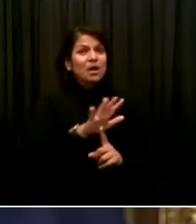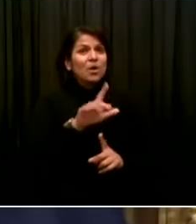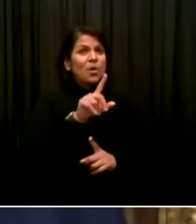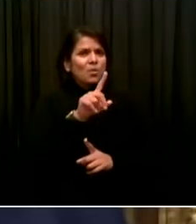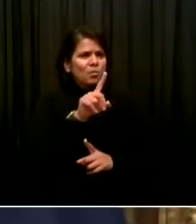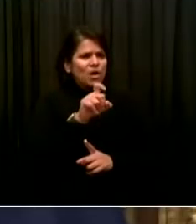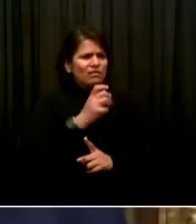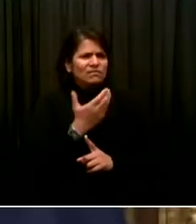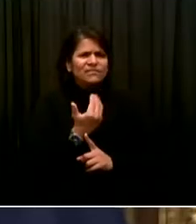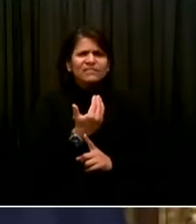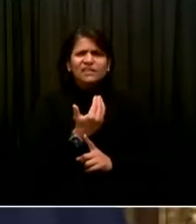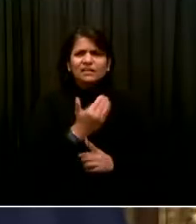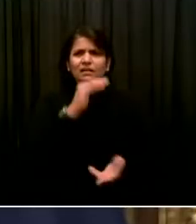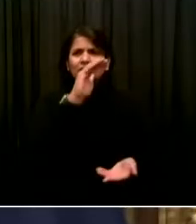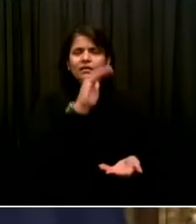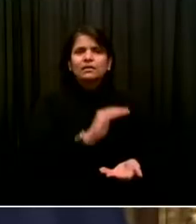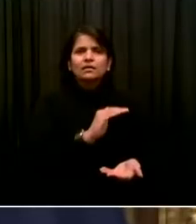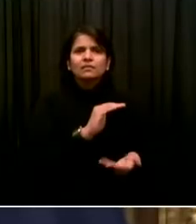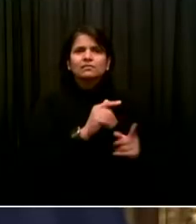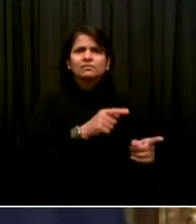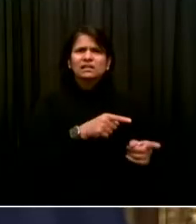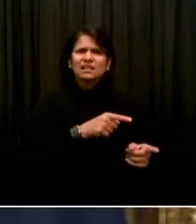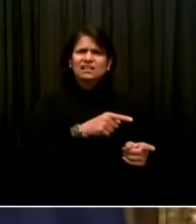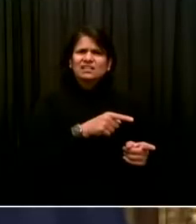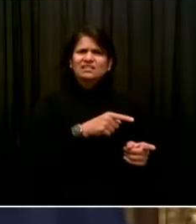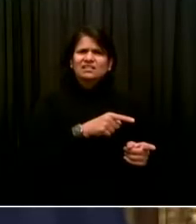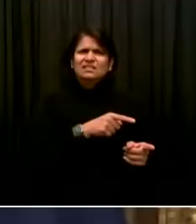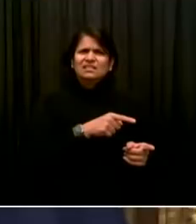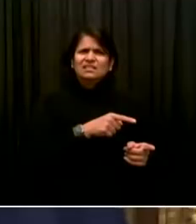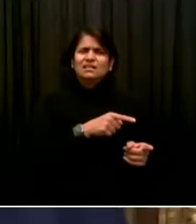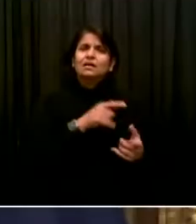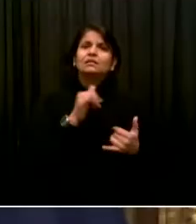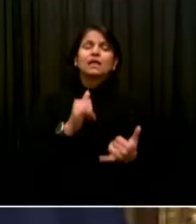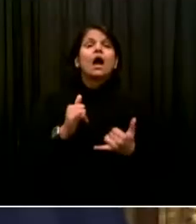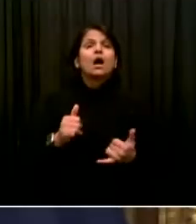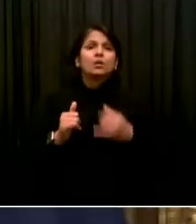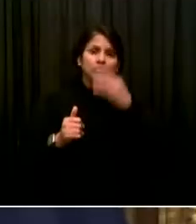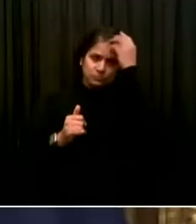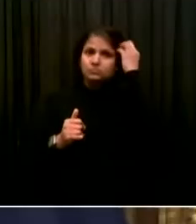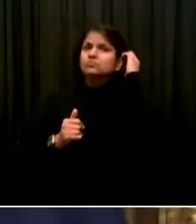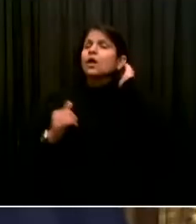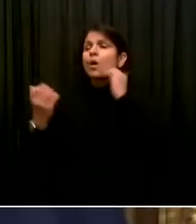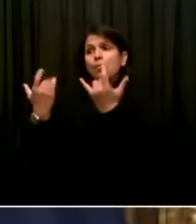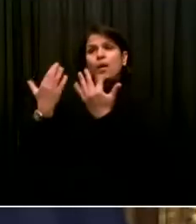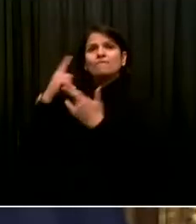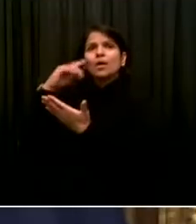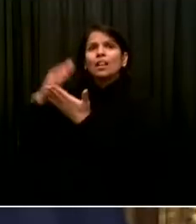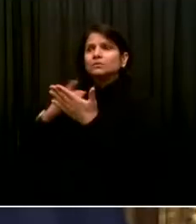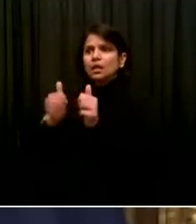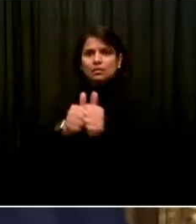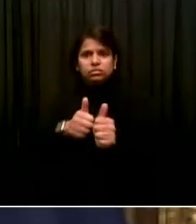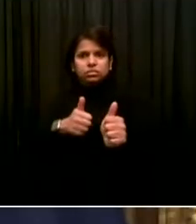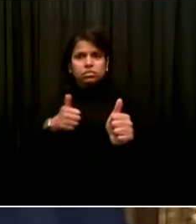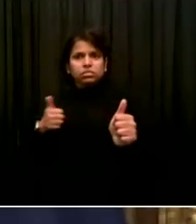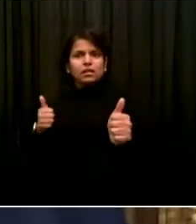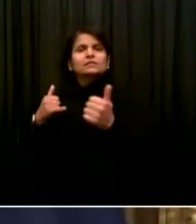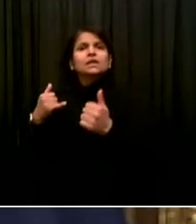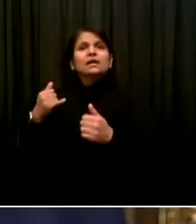THESE COURTS RENDERED 18. THIS IS A BACKLOG. RIGHT NOW WE HAVE A 4,000 GUN